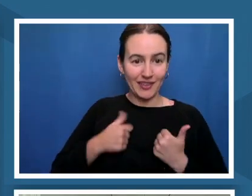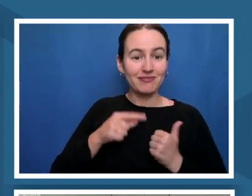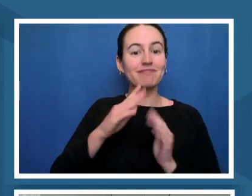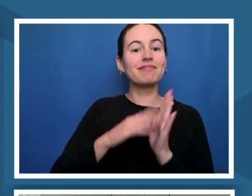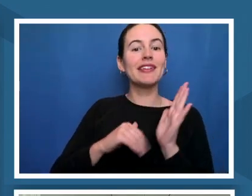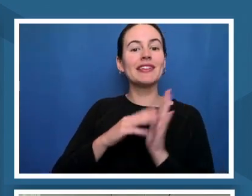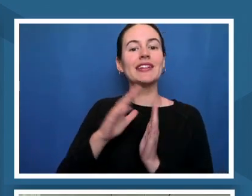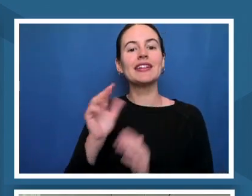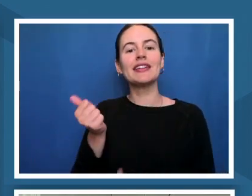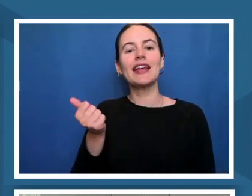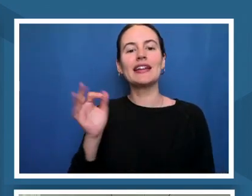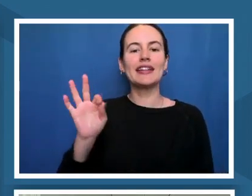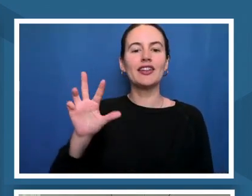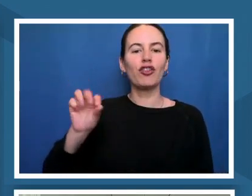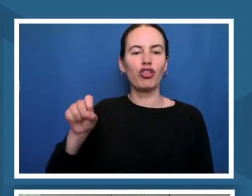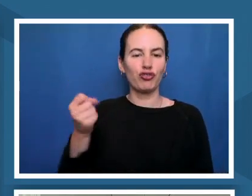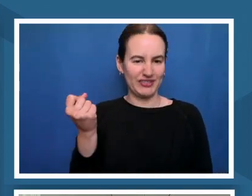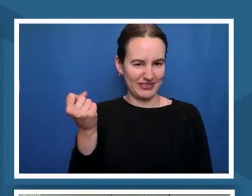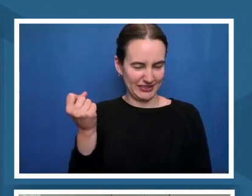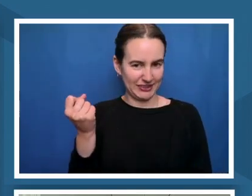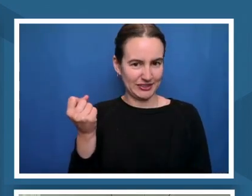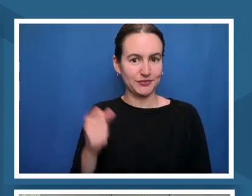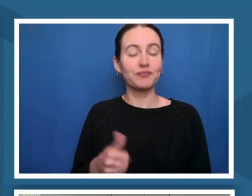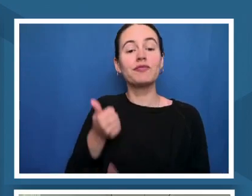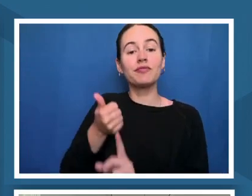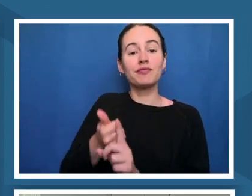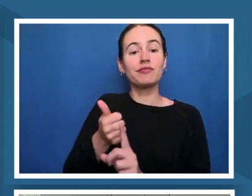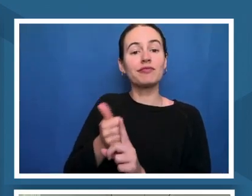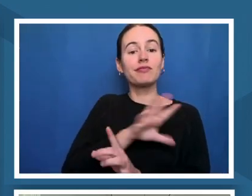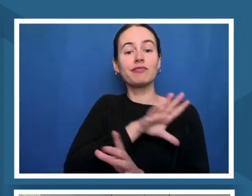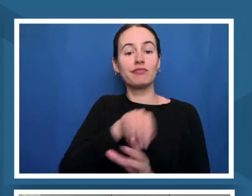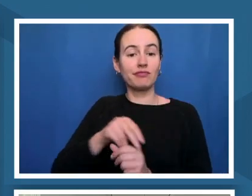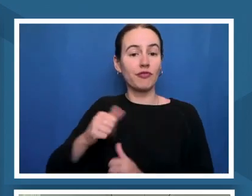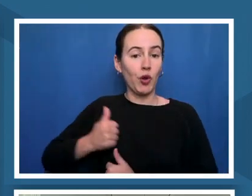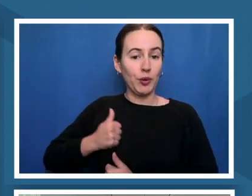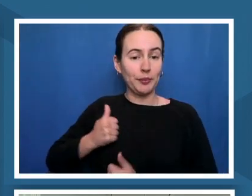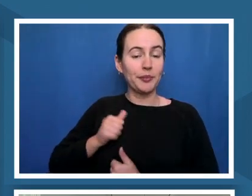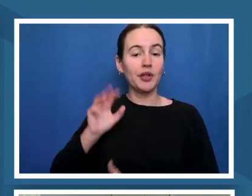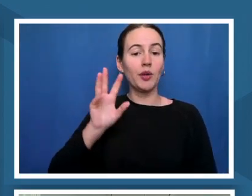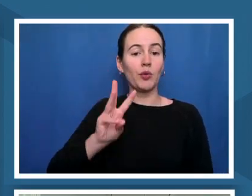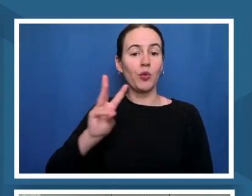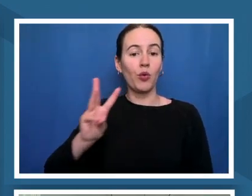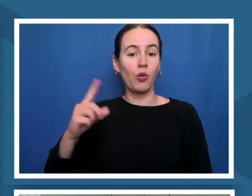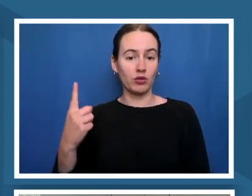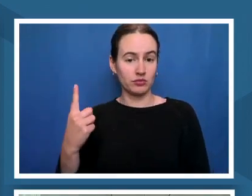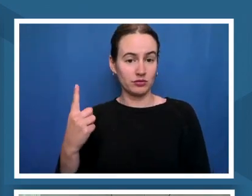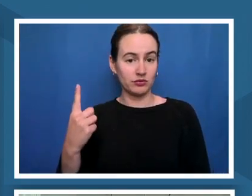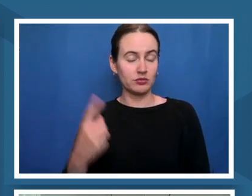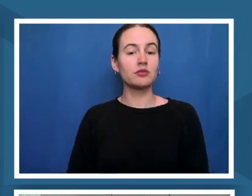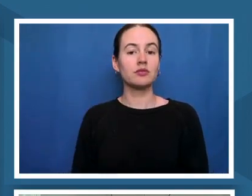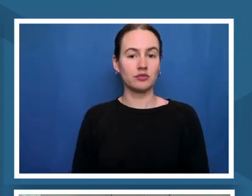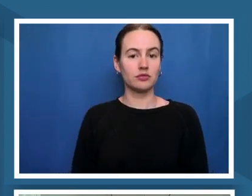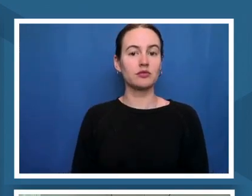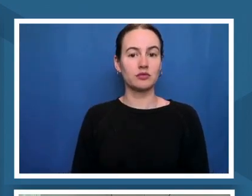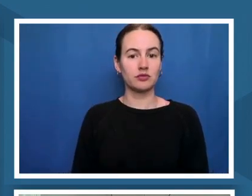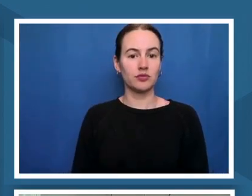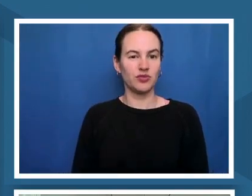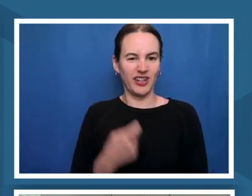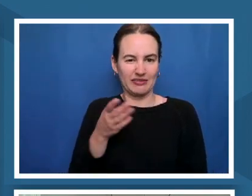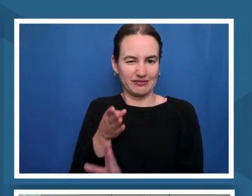um he had served in the army in world war one in